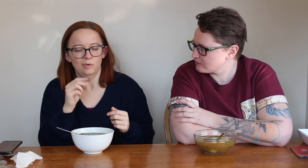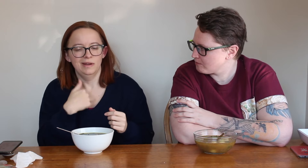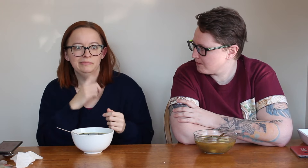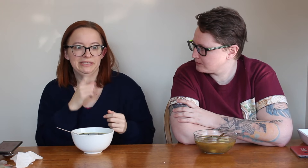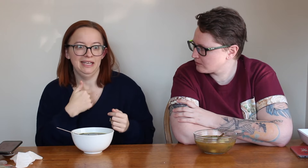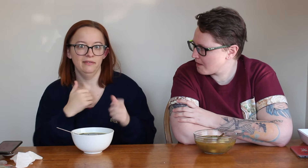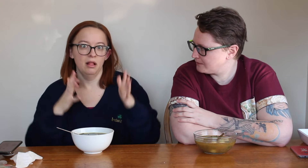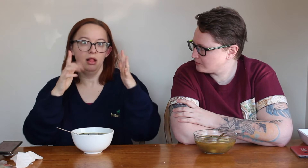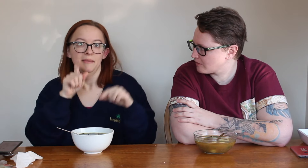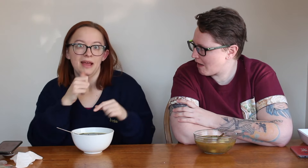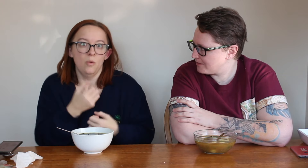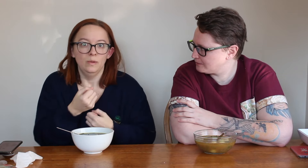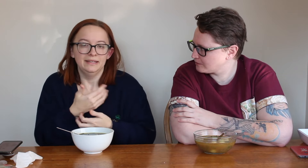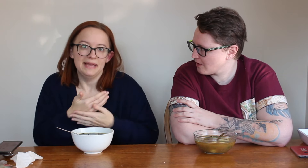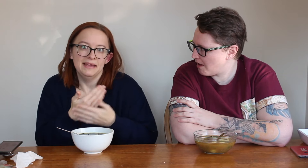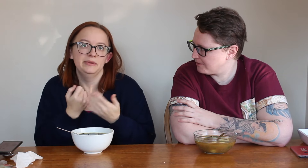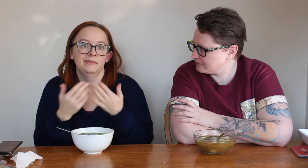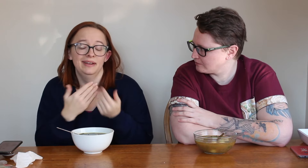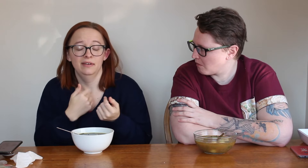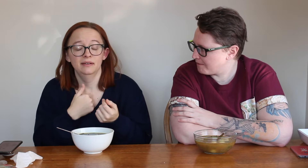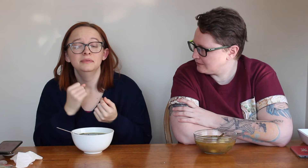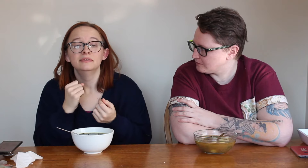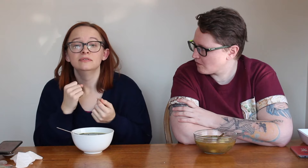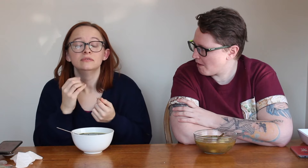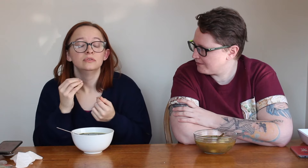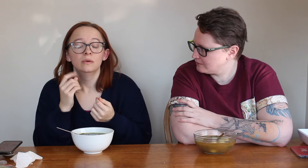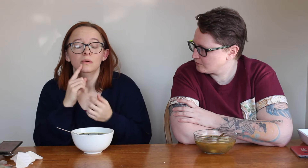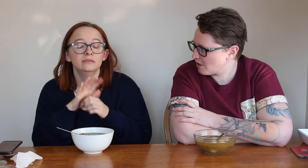Or like you know when her mom came and helped out, I think it was, he was two weeks old